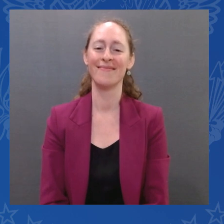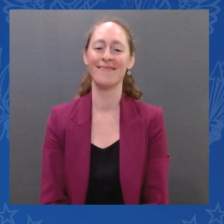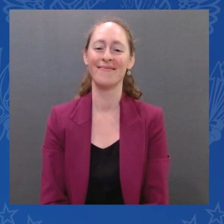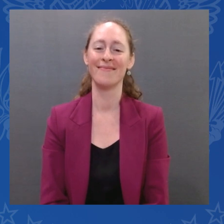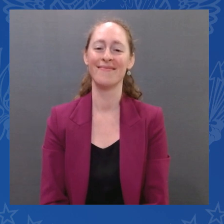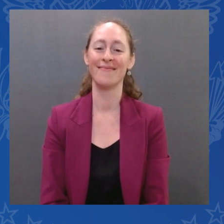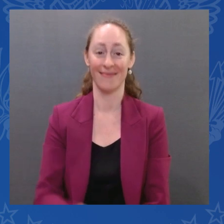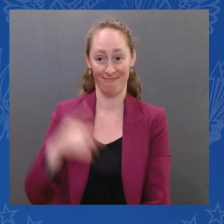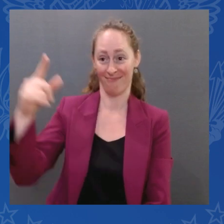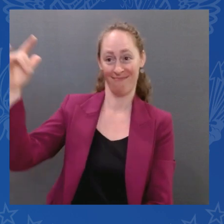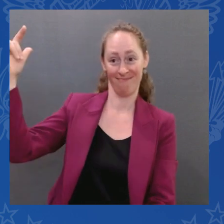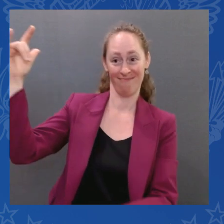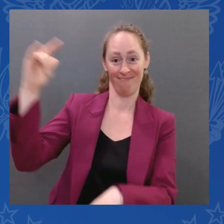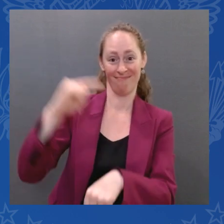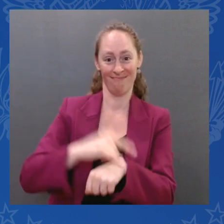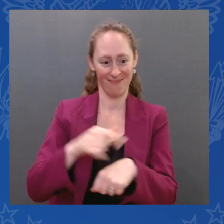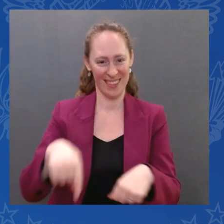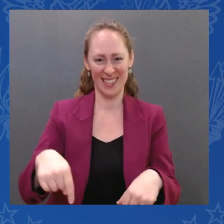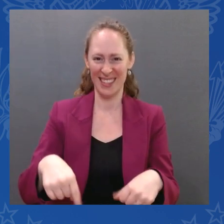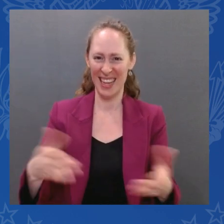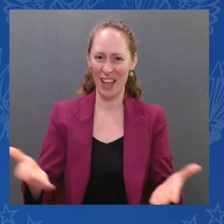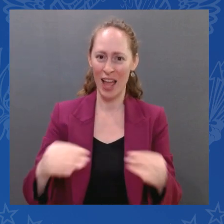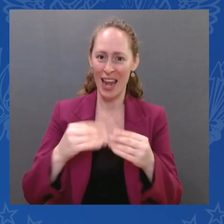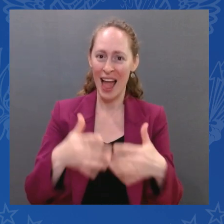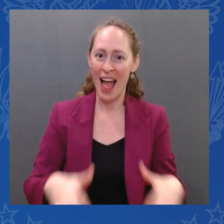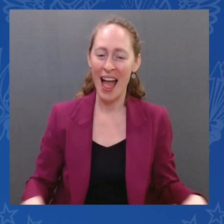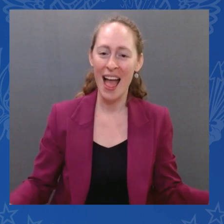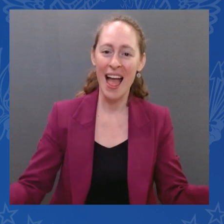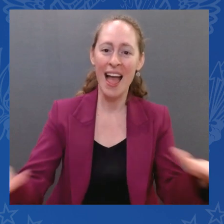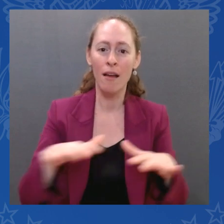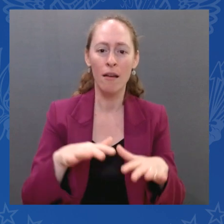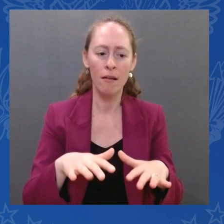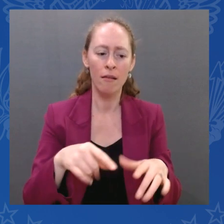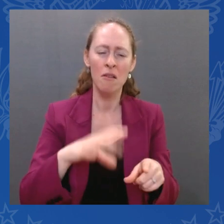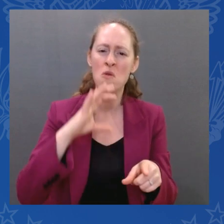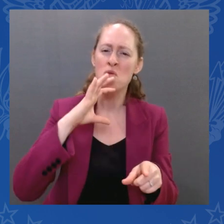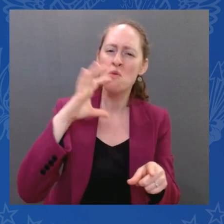Above the palm tree that Deborah the Prophet sat under.